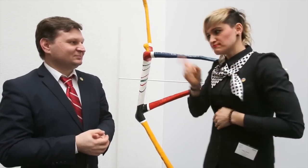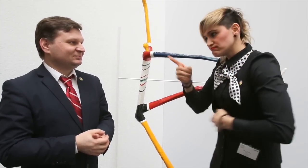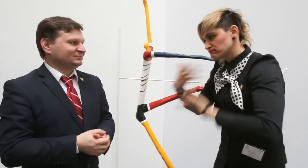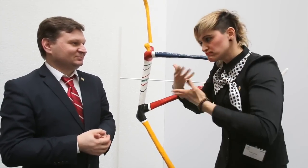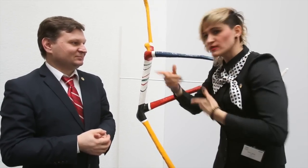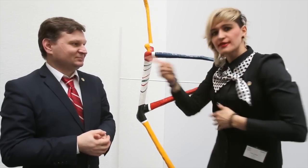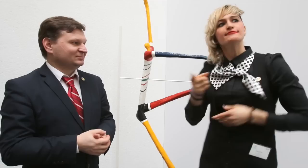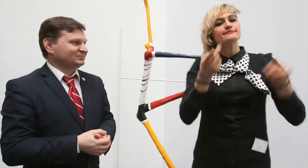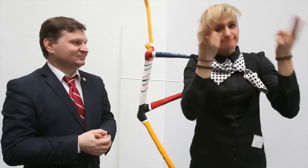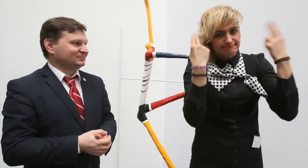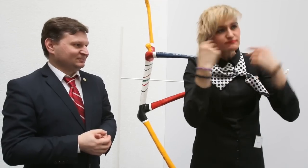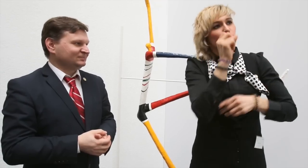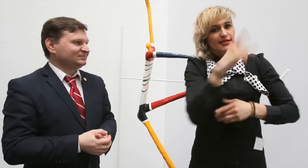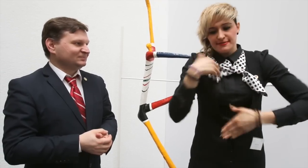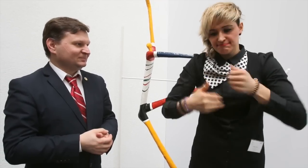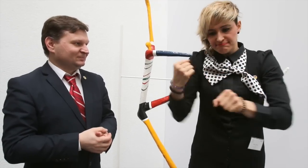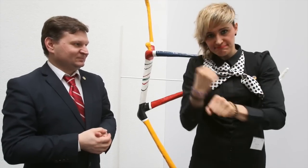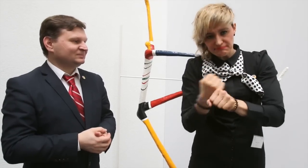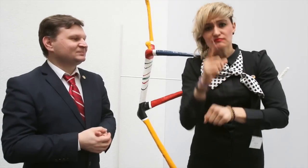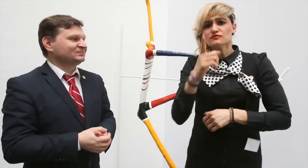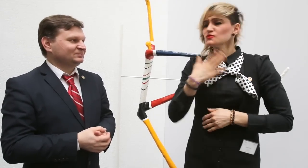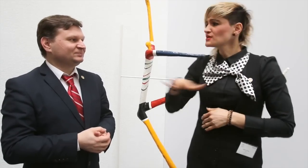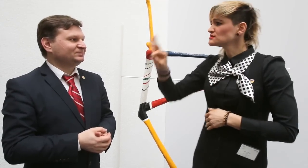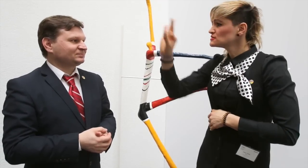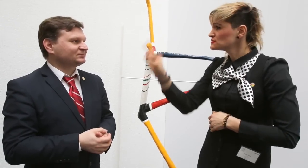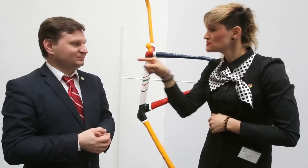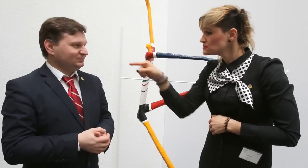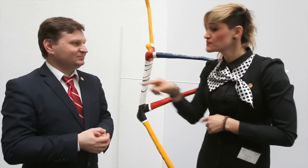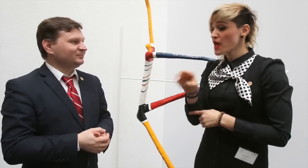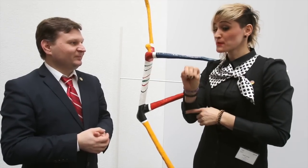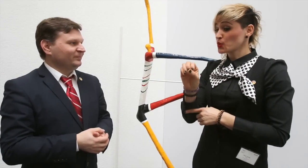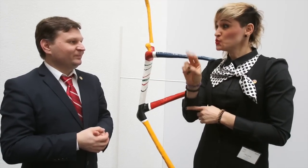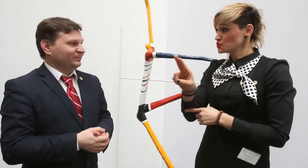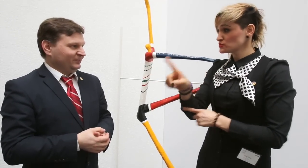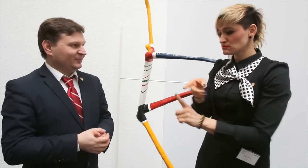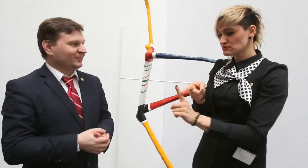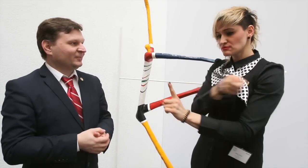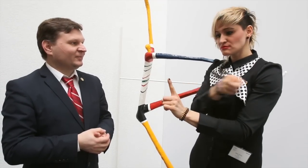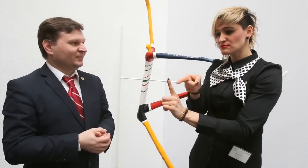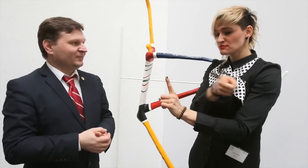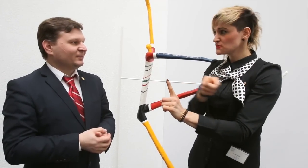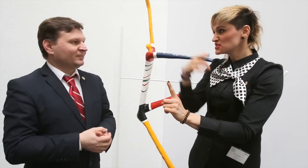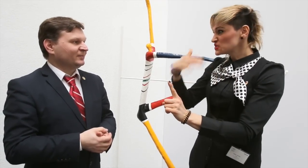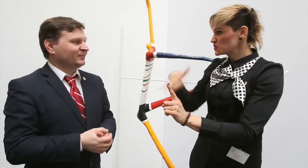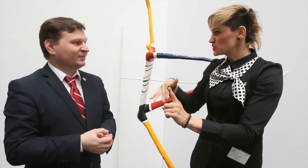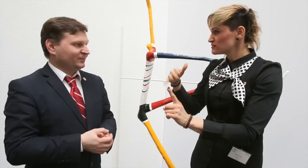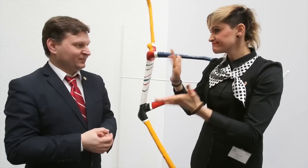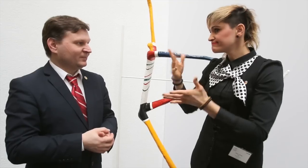ICSD board. Now, I have a question about the MoU. What was involved in developing the MoU?